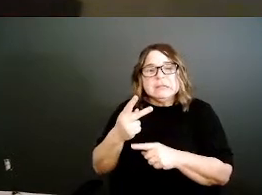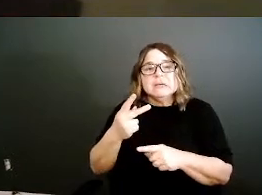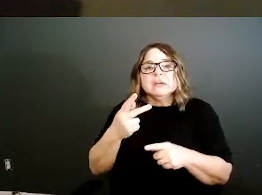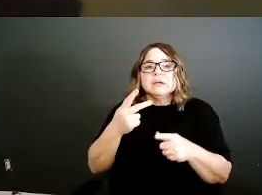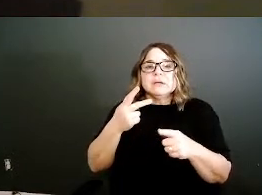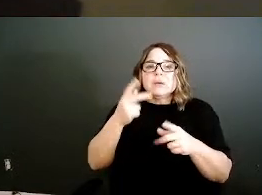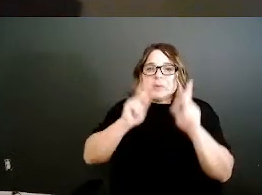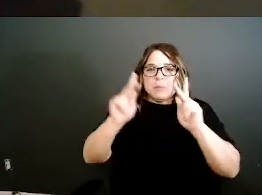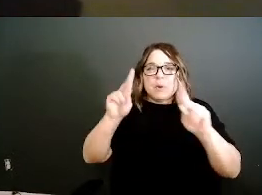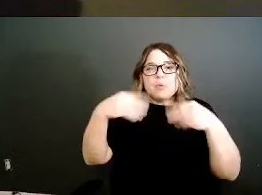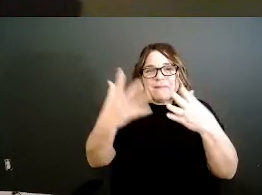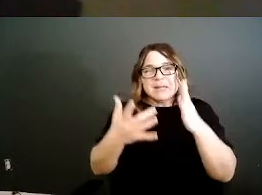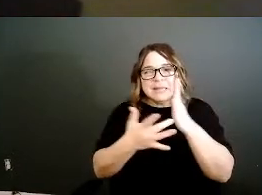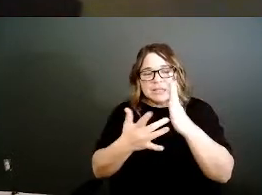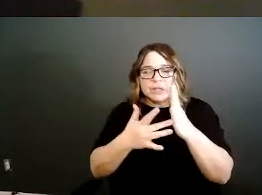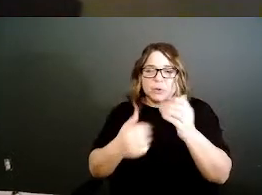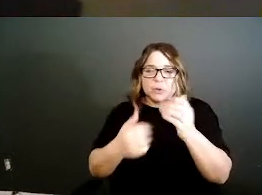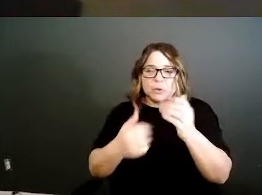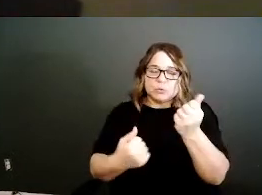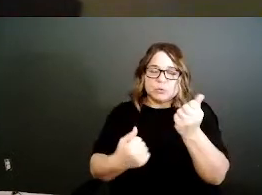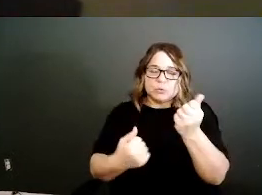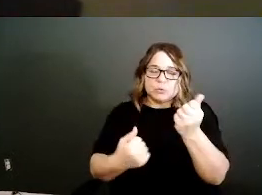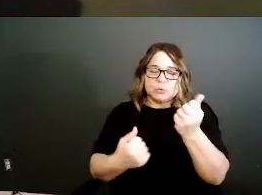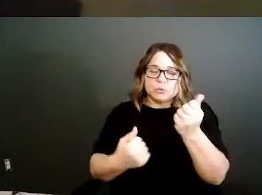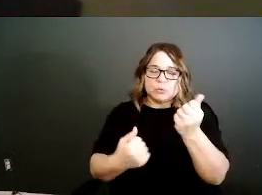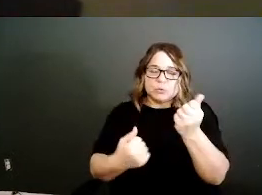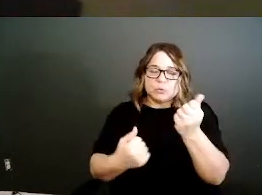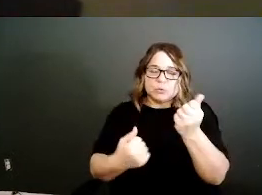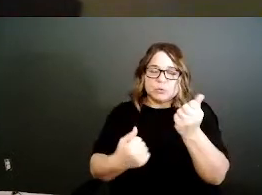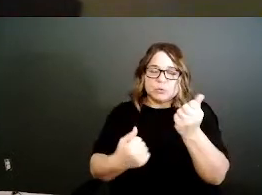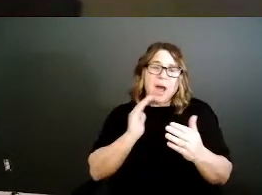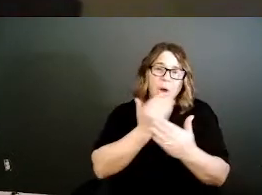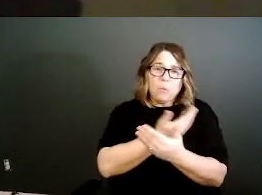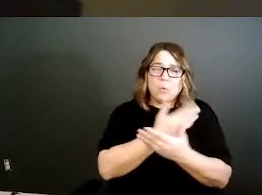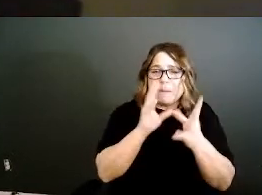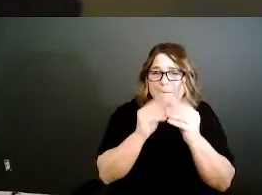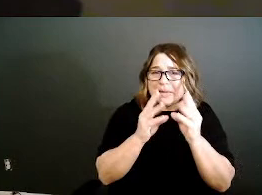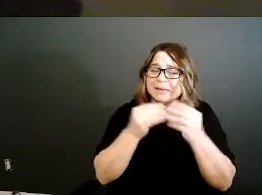AND THERE'S A LOT OF CONSENSUS AND A LOT OF THINGS IN THIS BUDGET THAT WE HAVE REALLY COME TOGETHER OVER THE